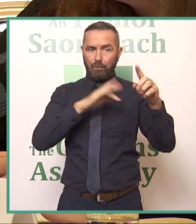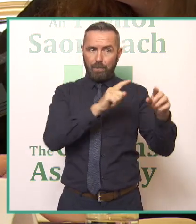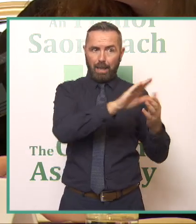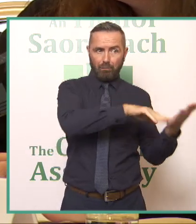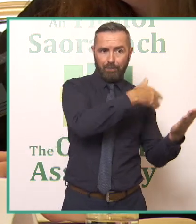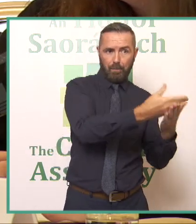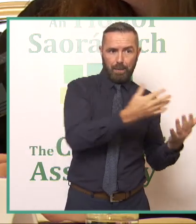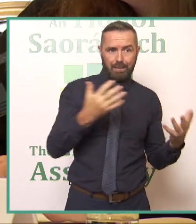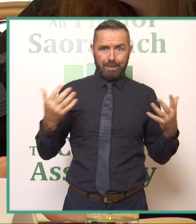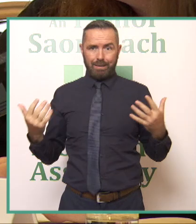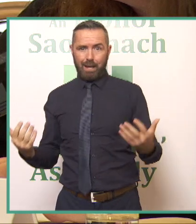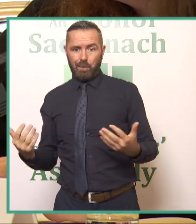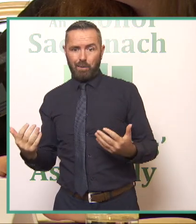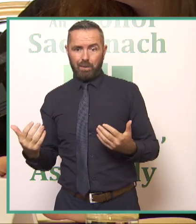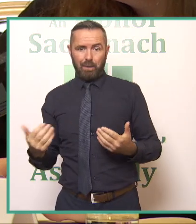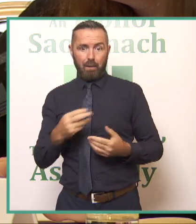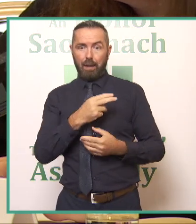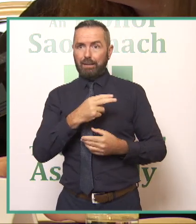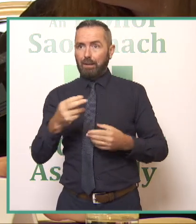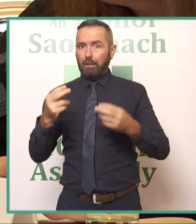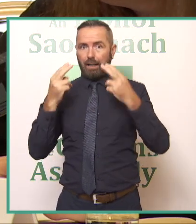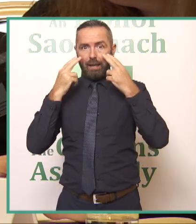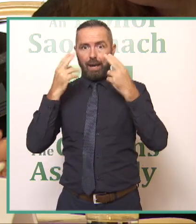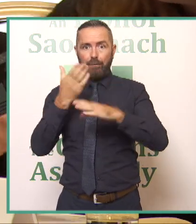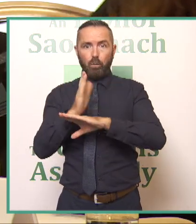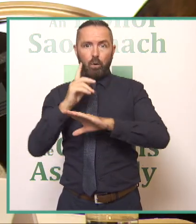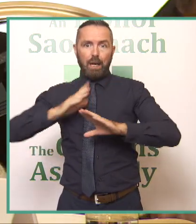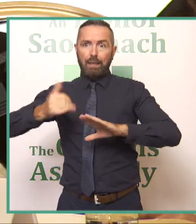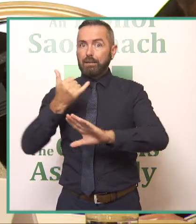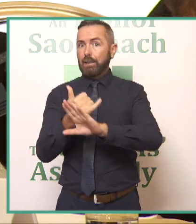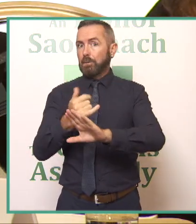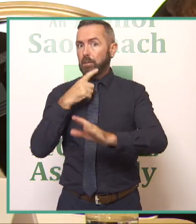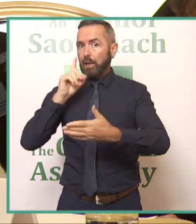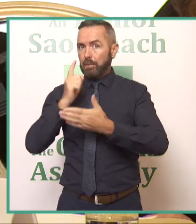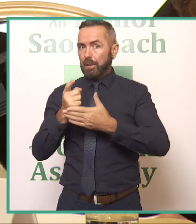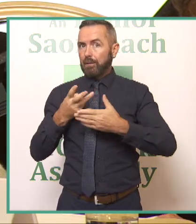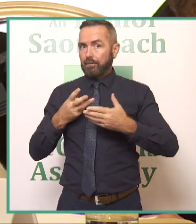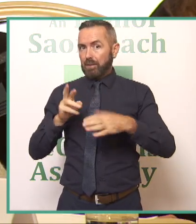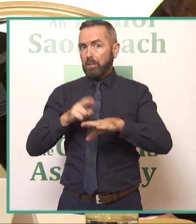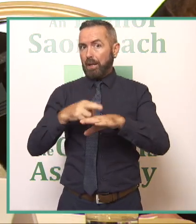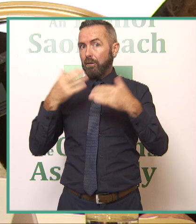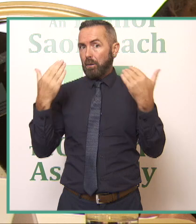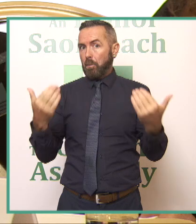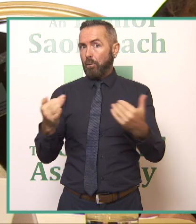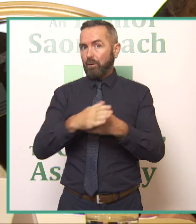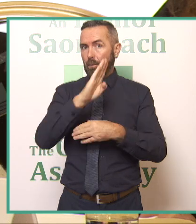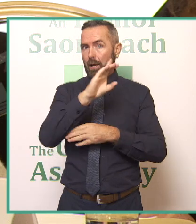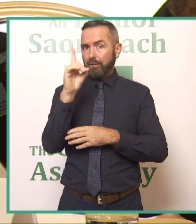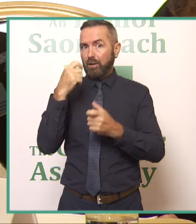know it's it's not native Woodland but I believe it's better for biodiversity than than what was so